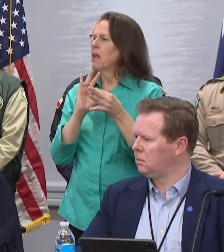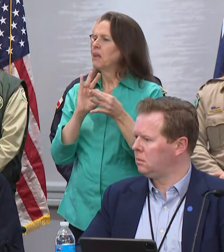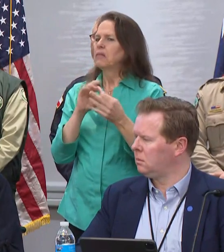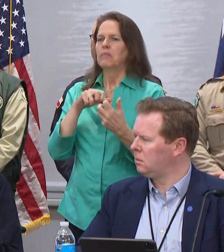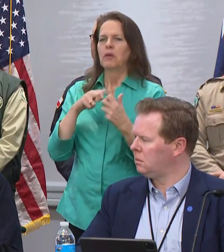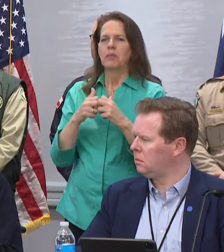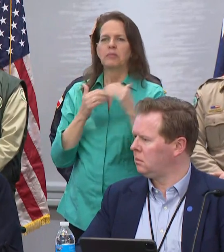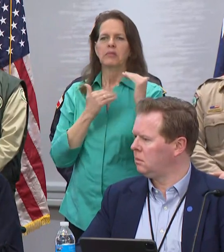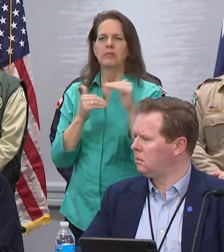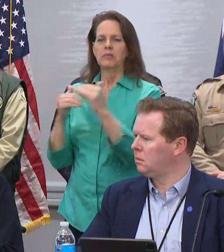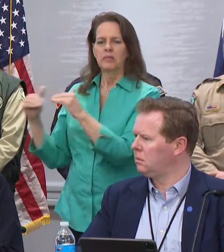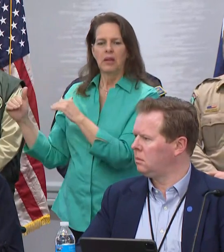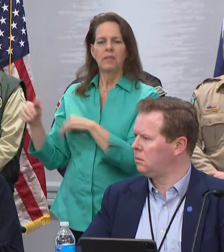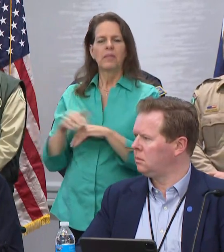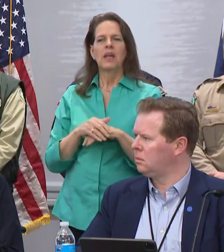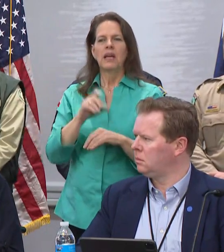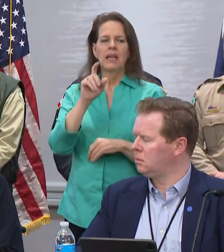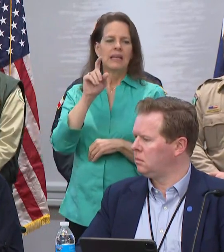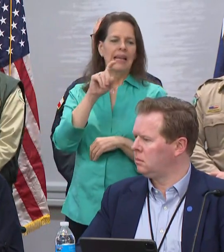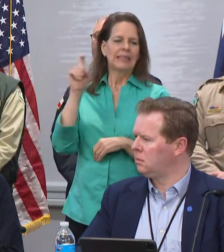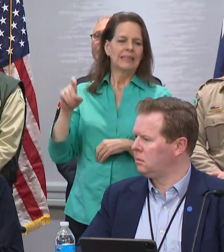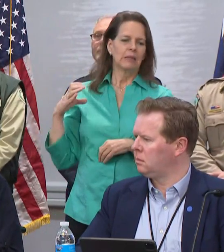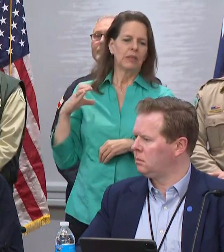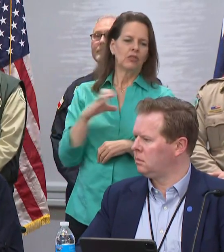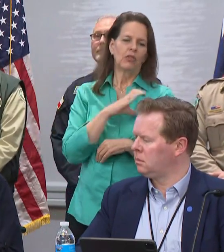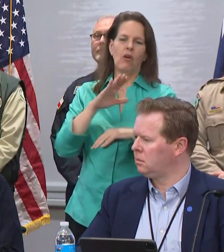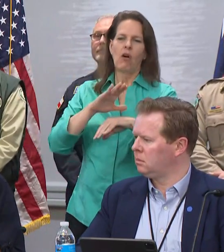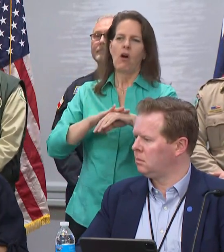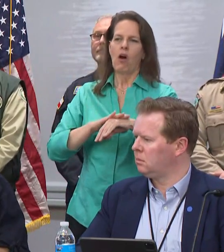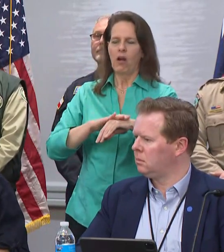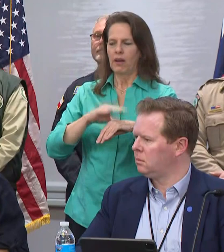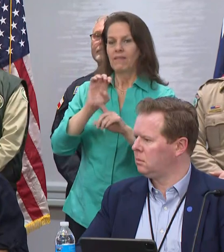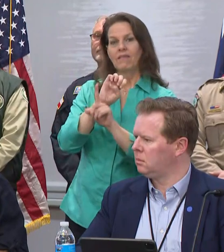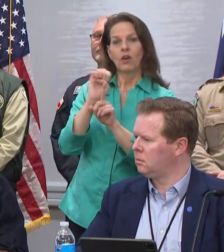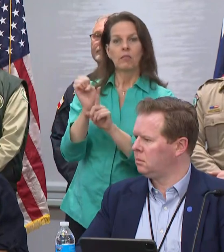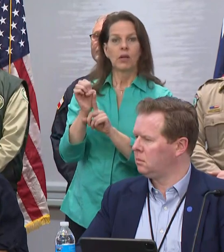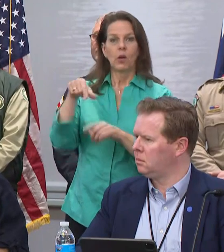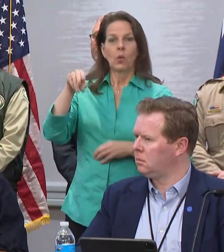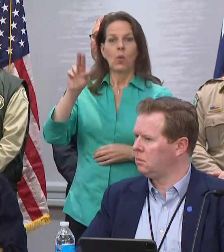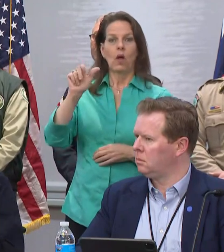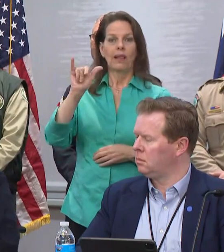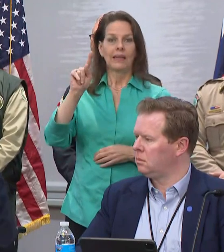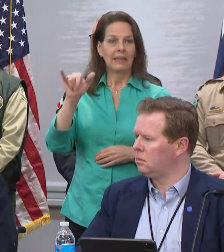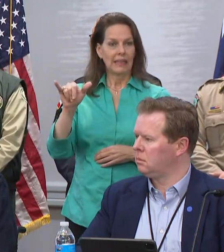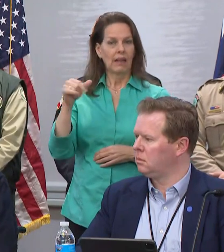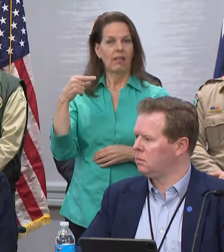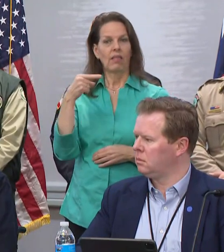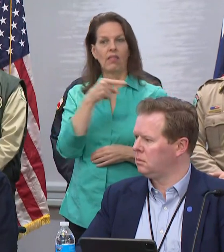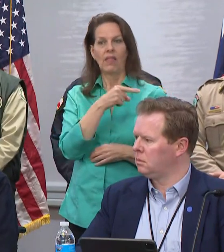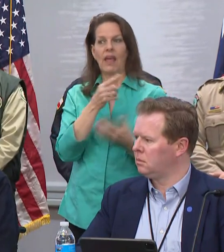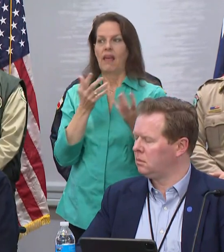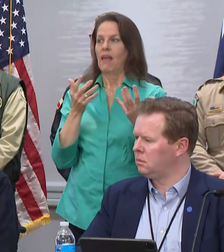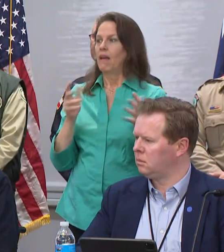The Texas Commission on Environmental Quality. They have.